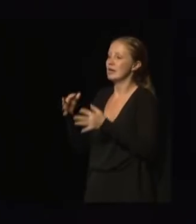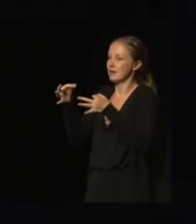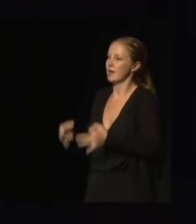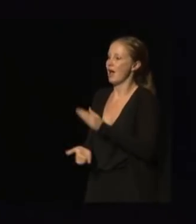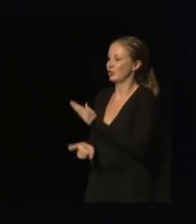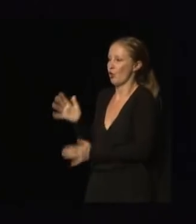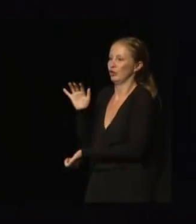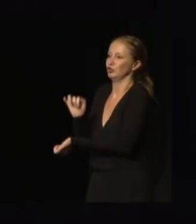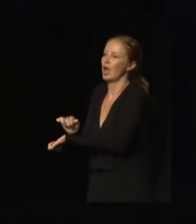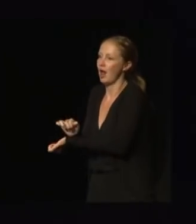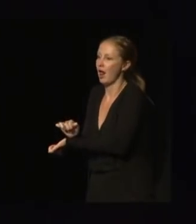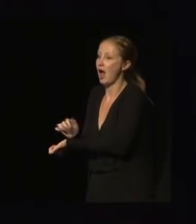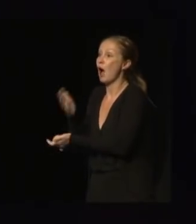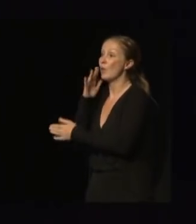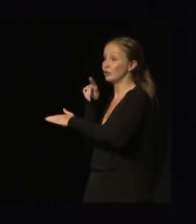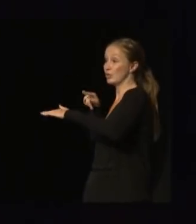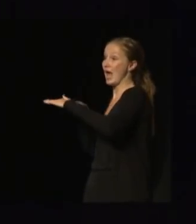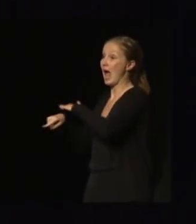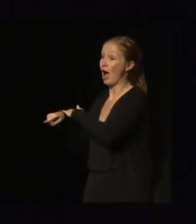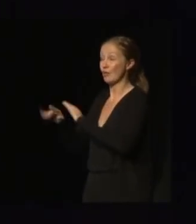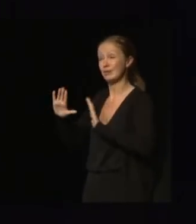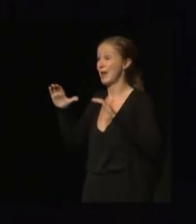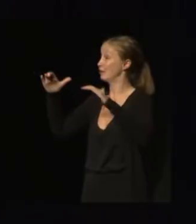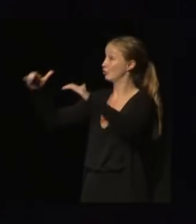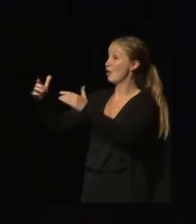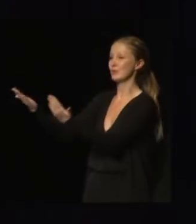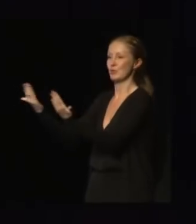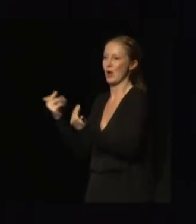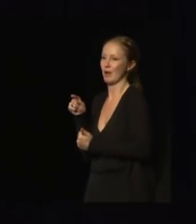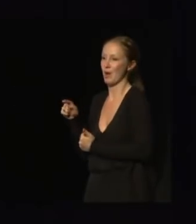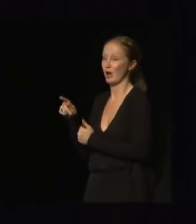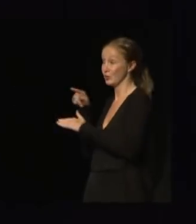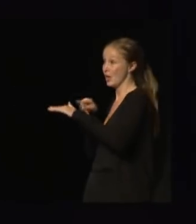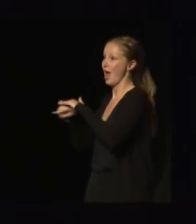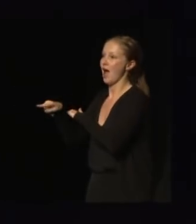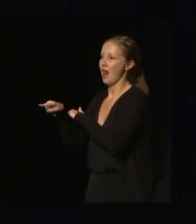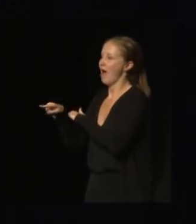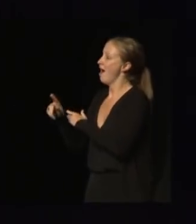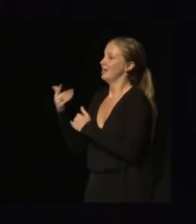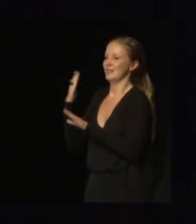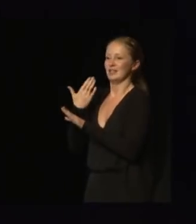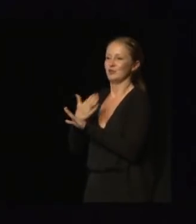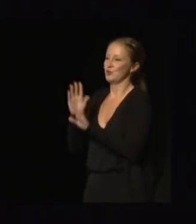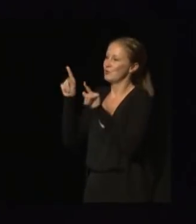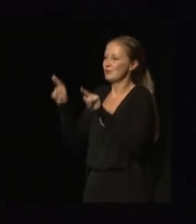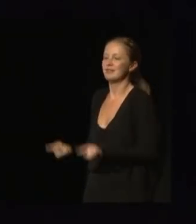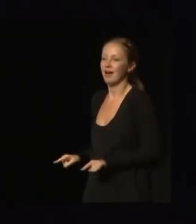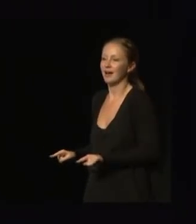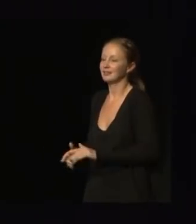there was a huge demonstration to welcome her. So it's kind of game on in an entirely new kind of way.